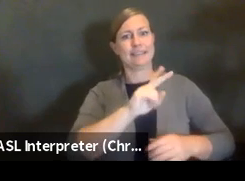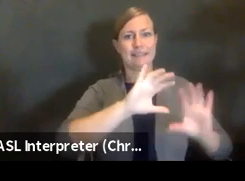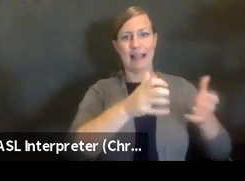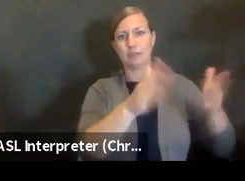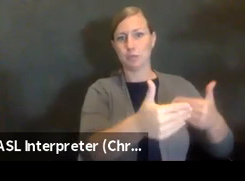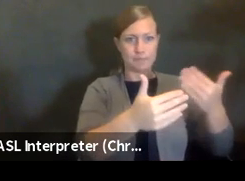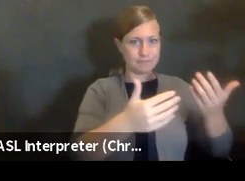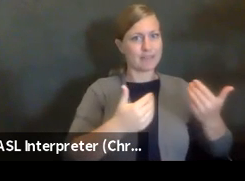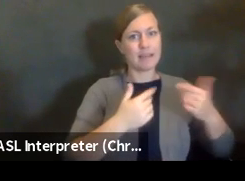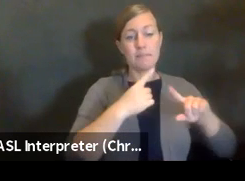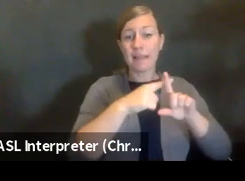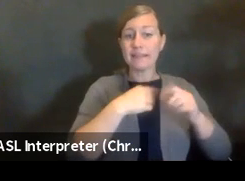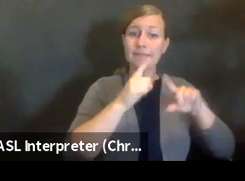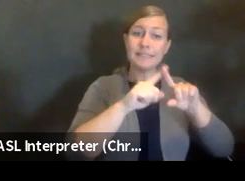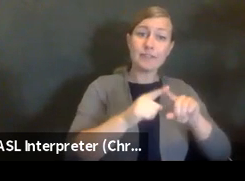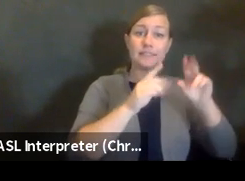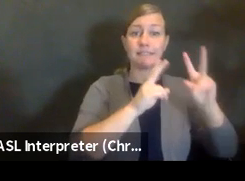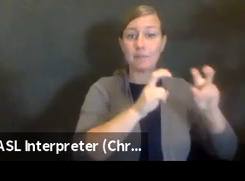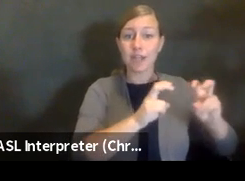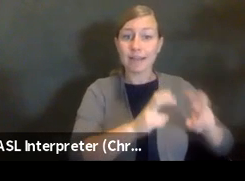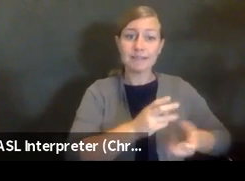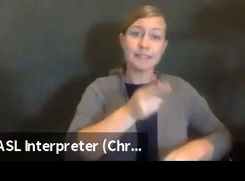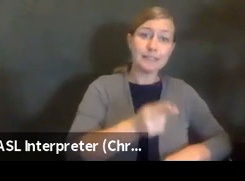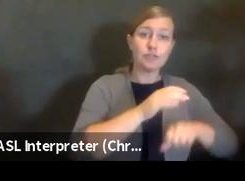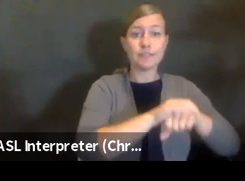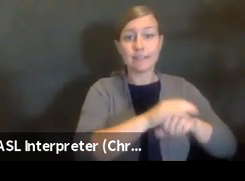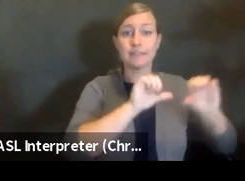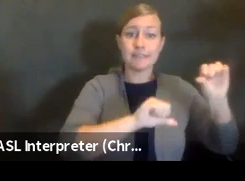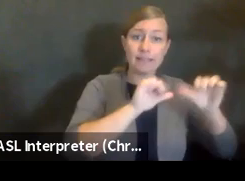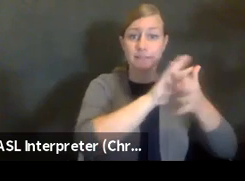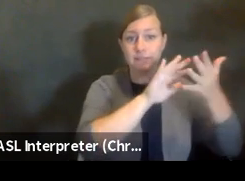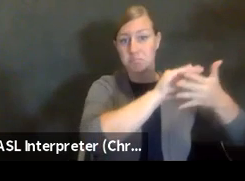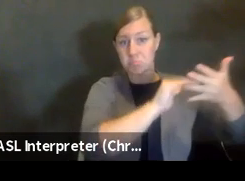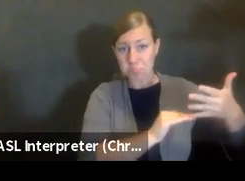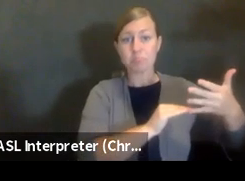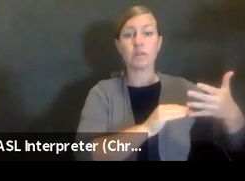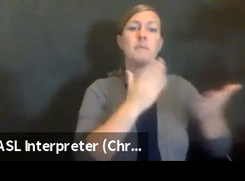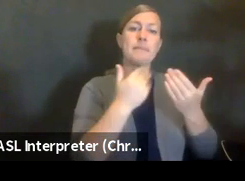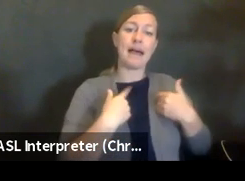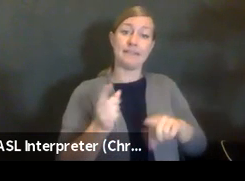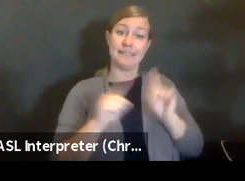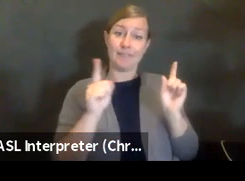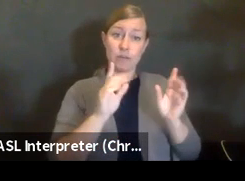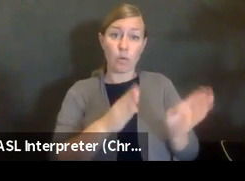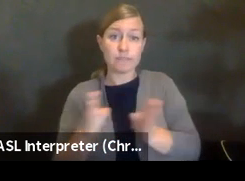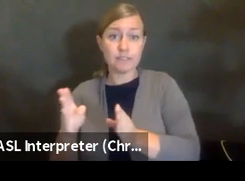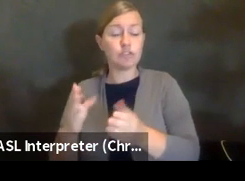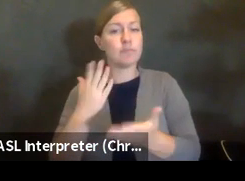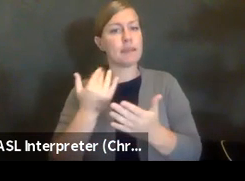Katherine Livick - ESD 112: Maybe I use another layer of organization and I assign topics to my assignments.